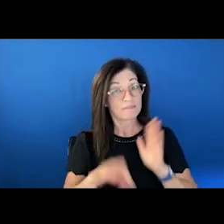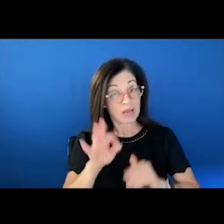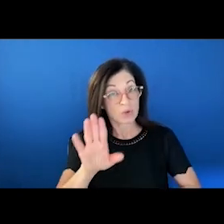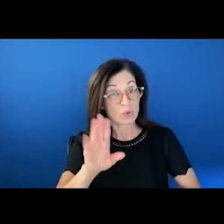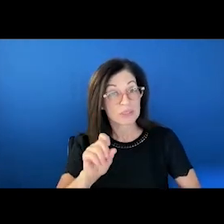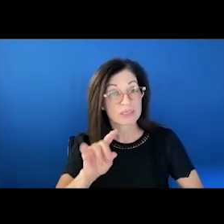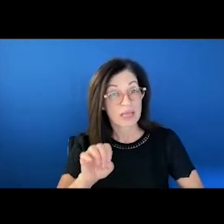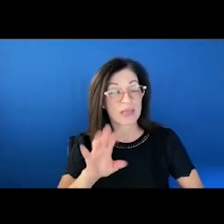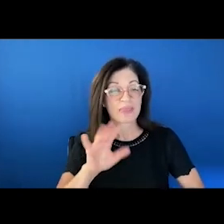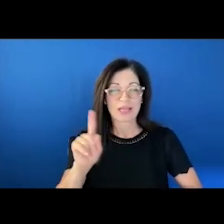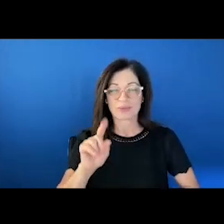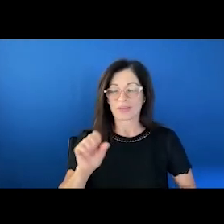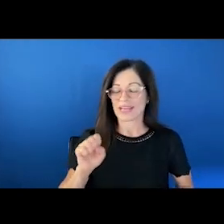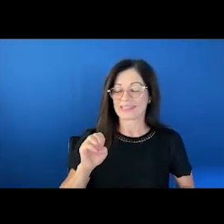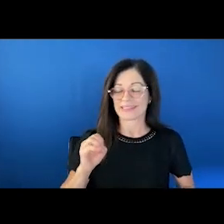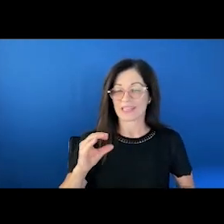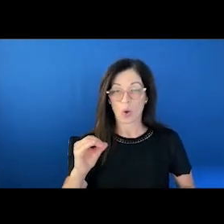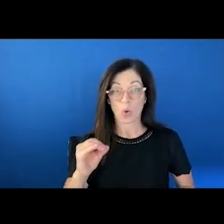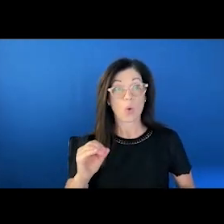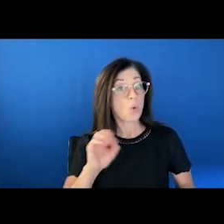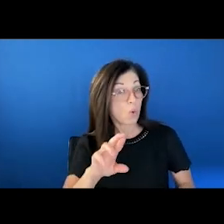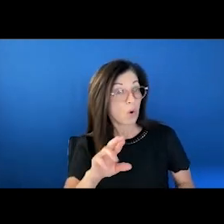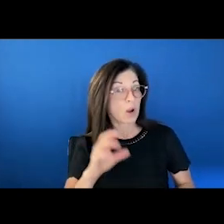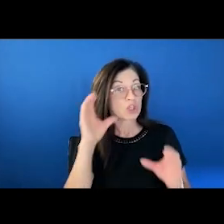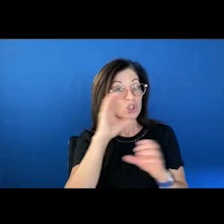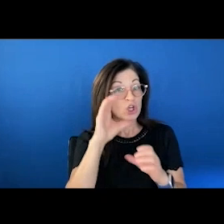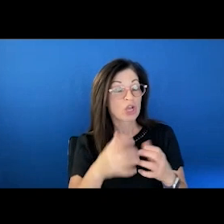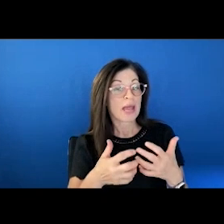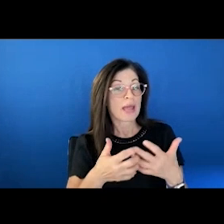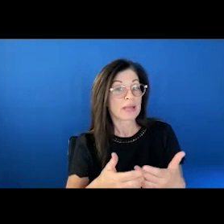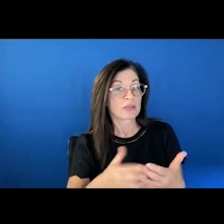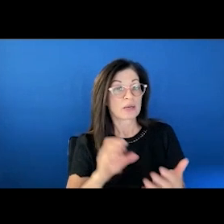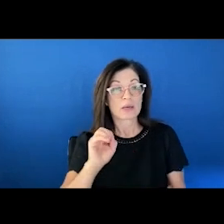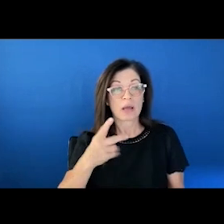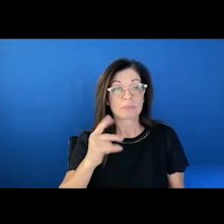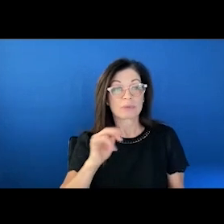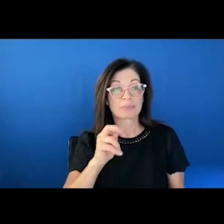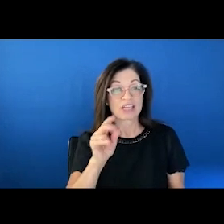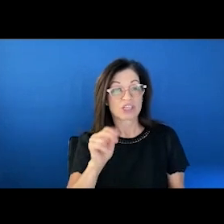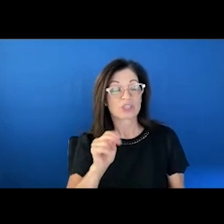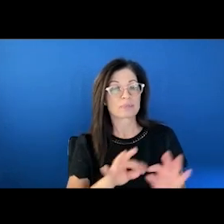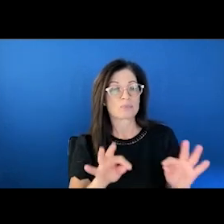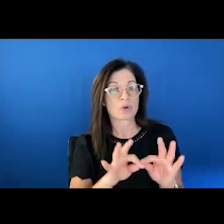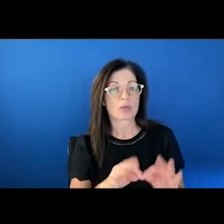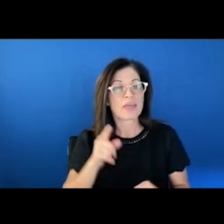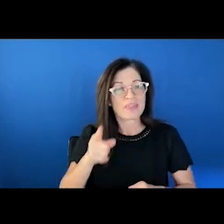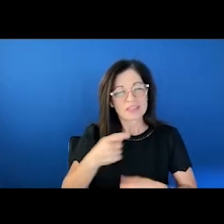This is where SEO or search engine optimization comes in. SEO is about making your website more